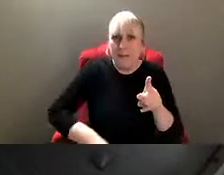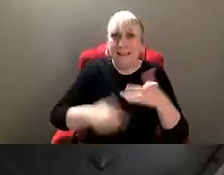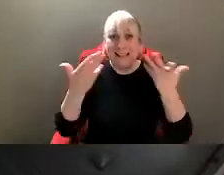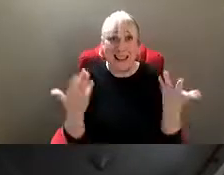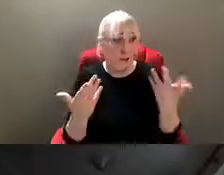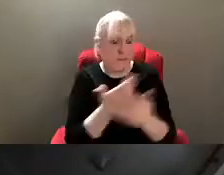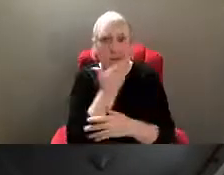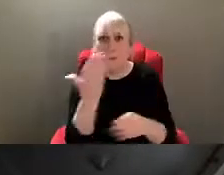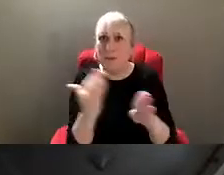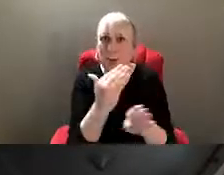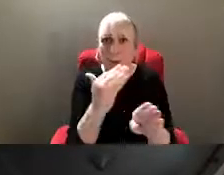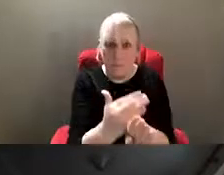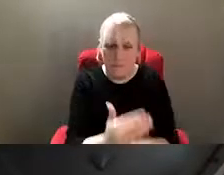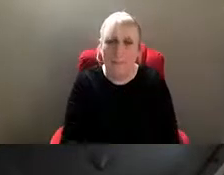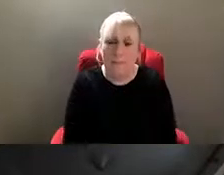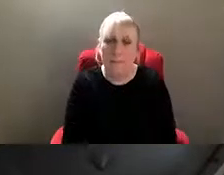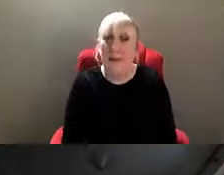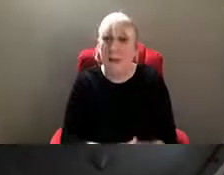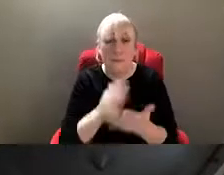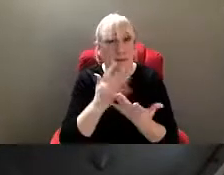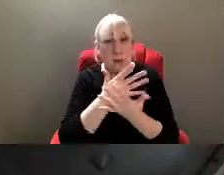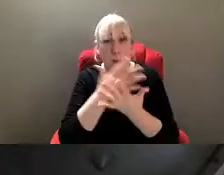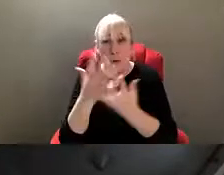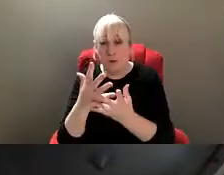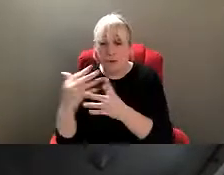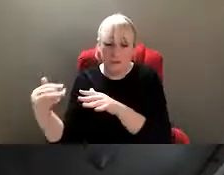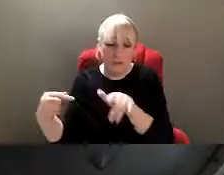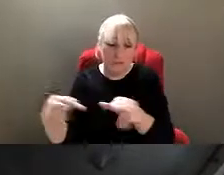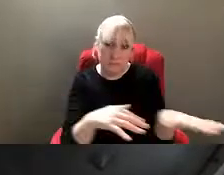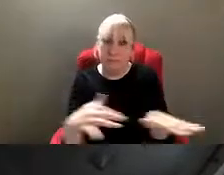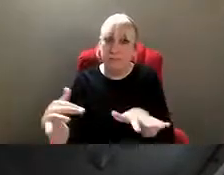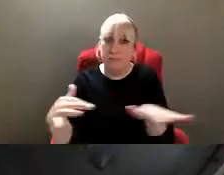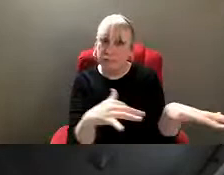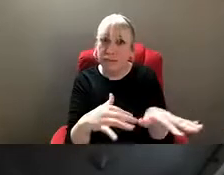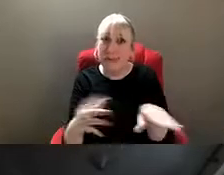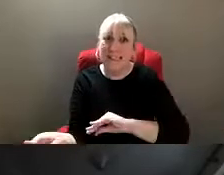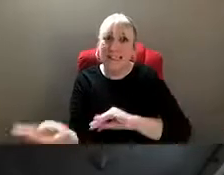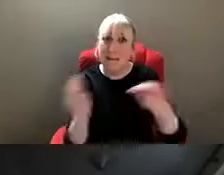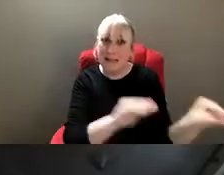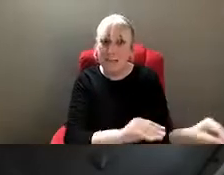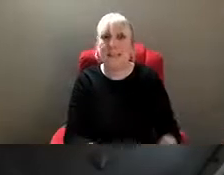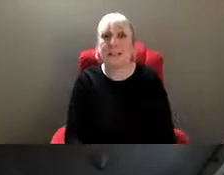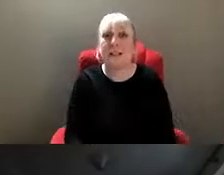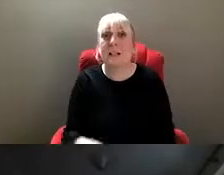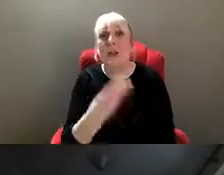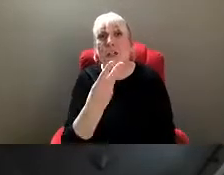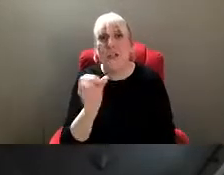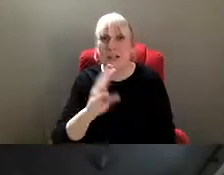has been immense displacement about 30 million people displaced with 15 billion laws that is